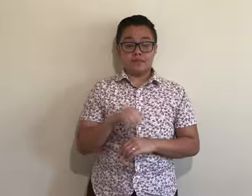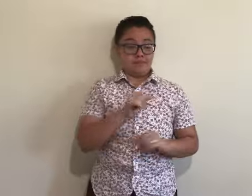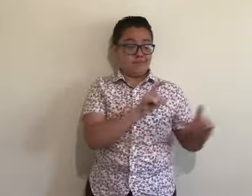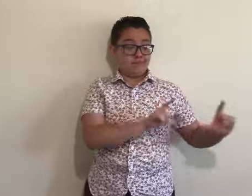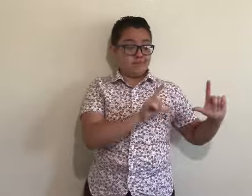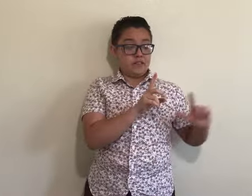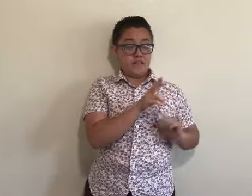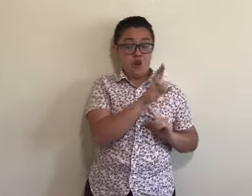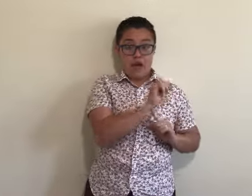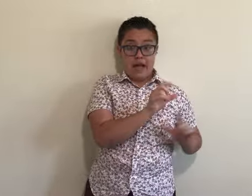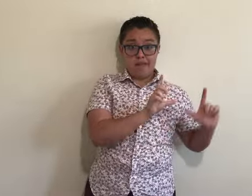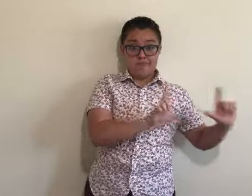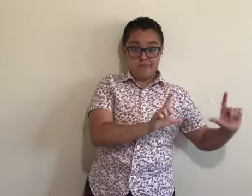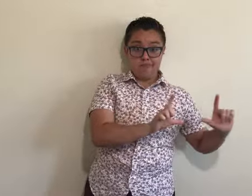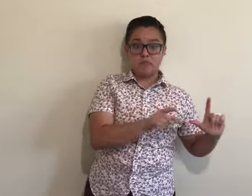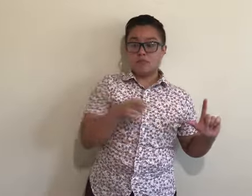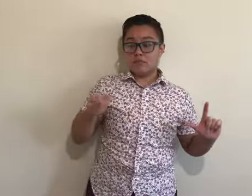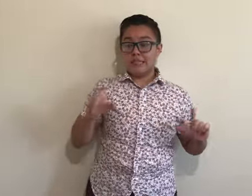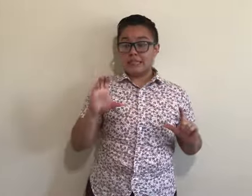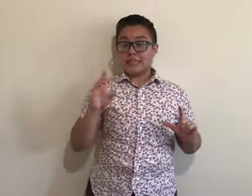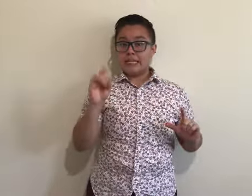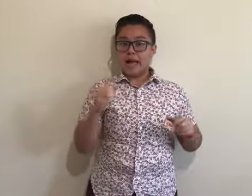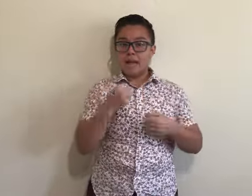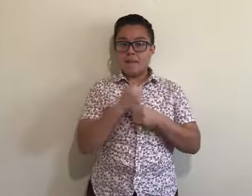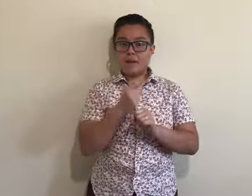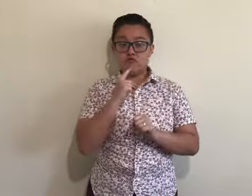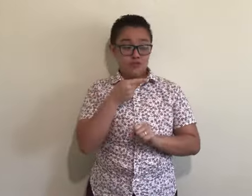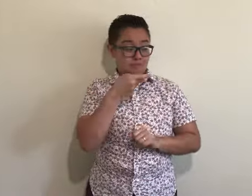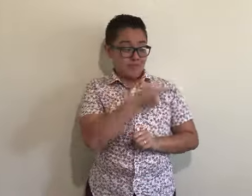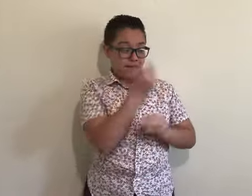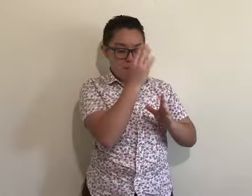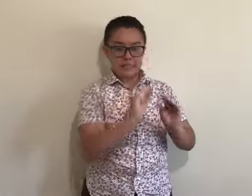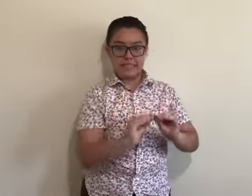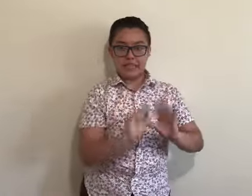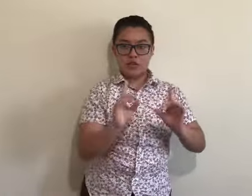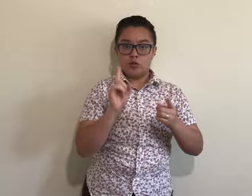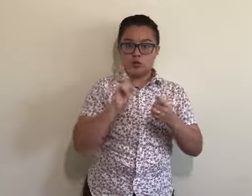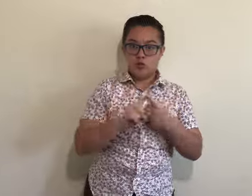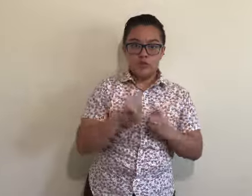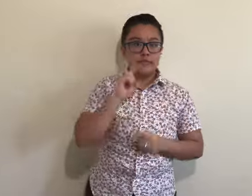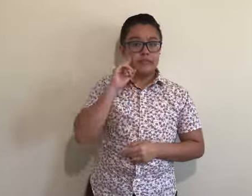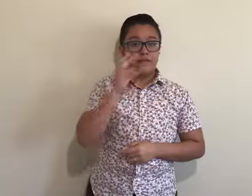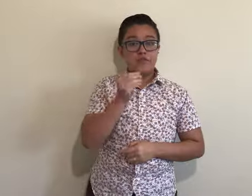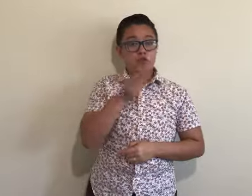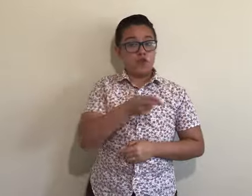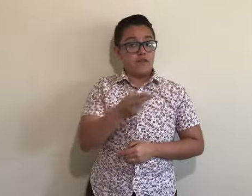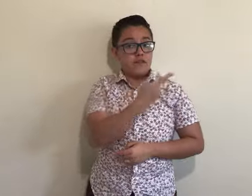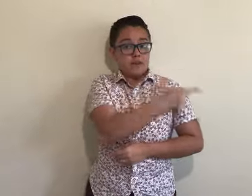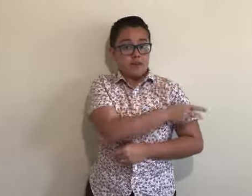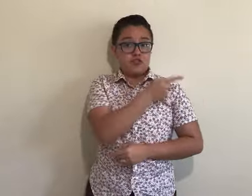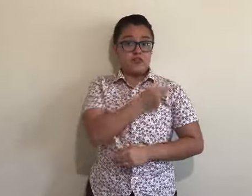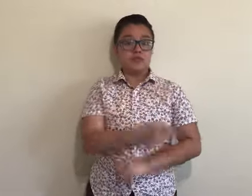CDI would make sure information from VRI is clear to D/HH patients.